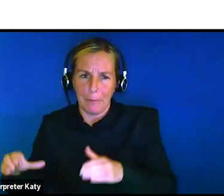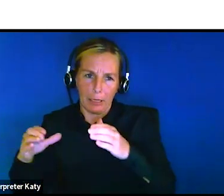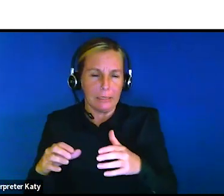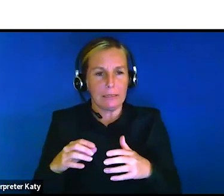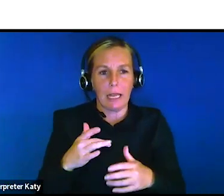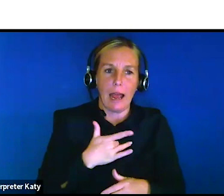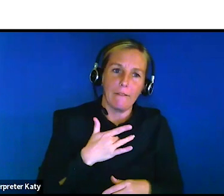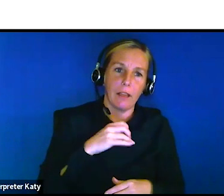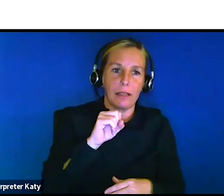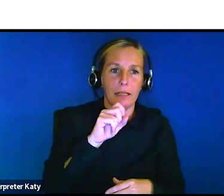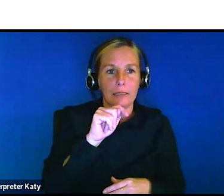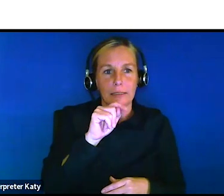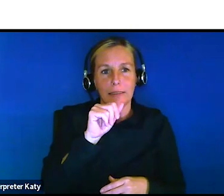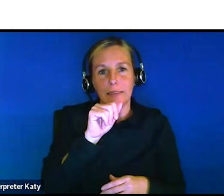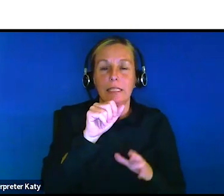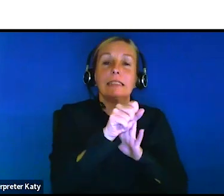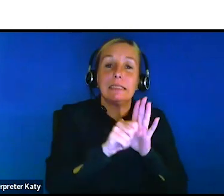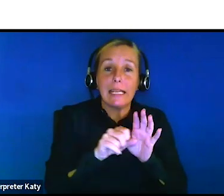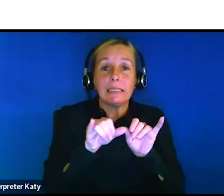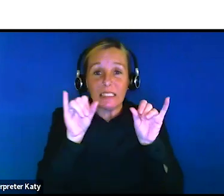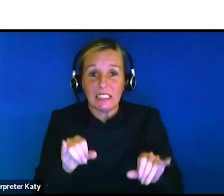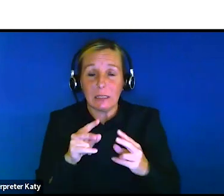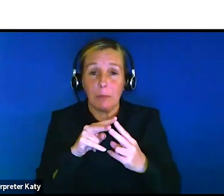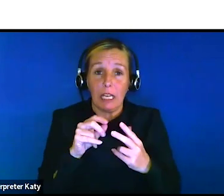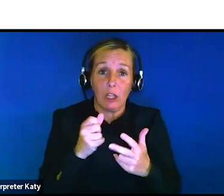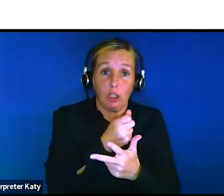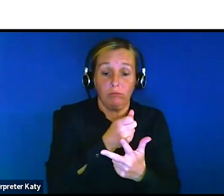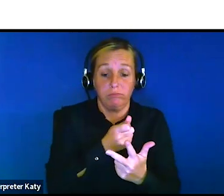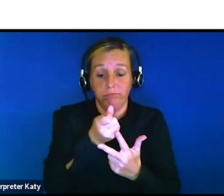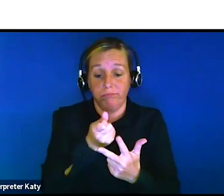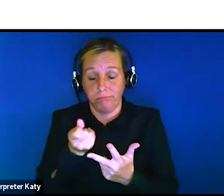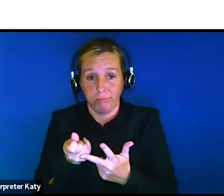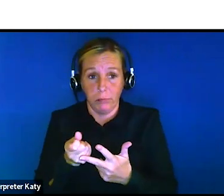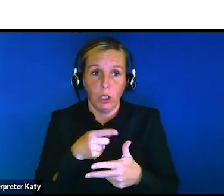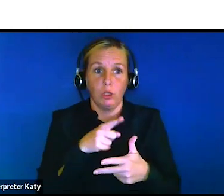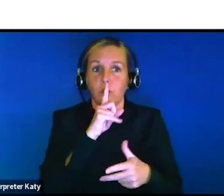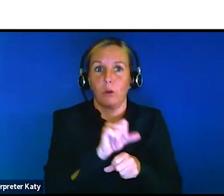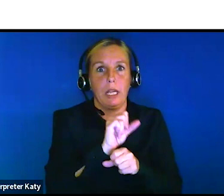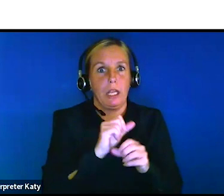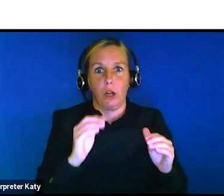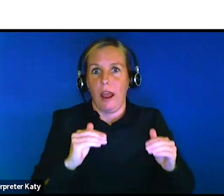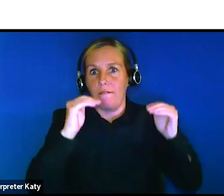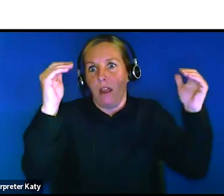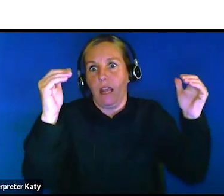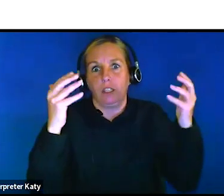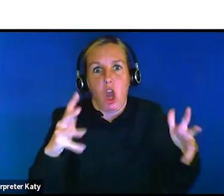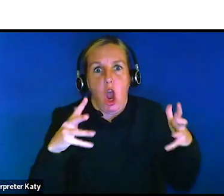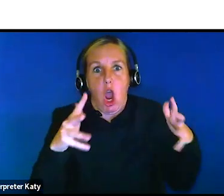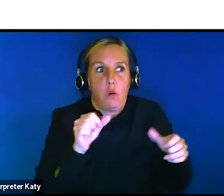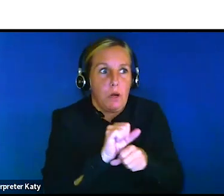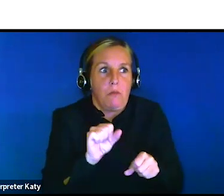So either you're a really progressive advanced system, meaning that you've already kind of been doing this work for a really long time.